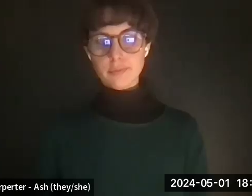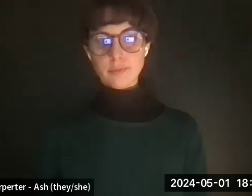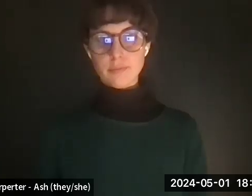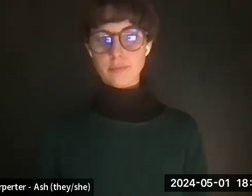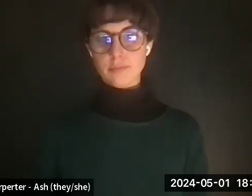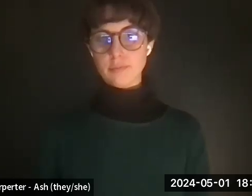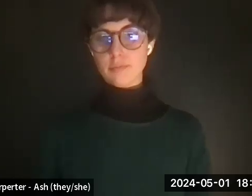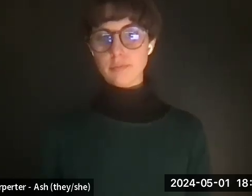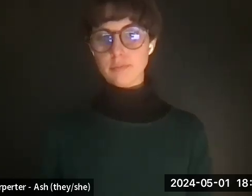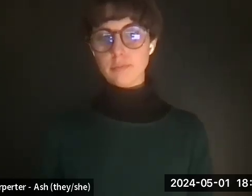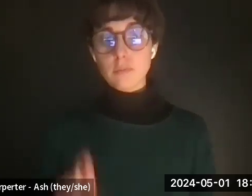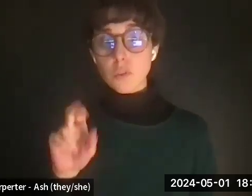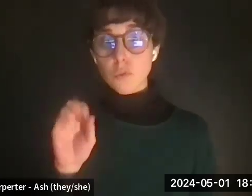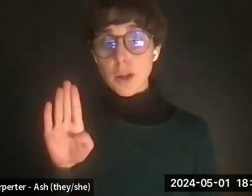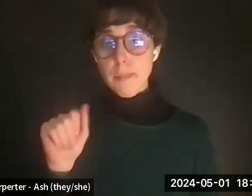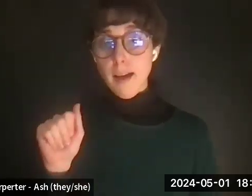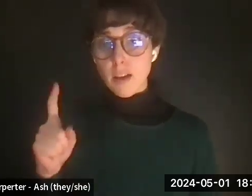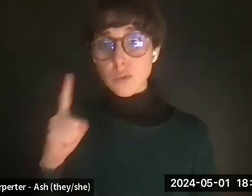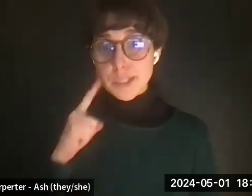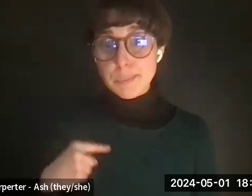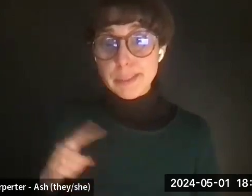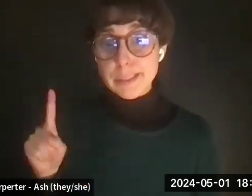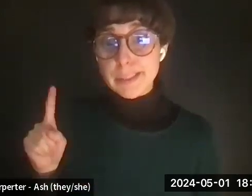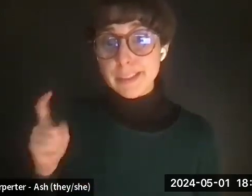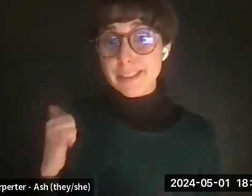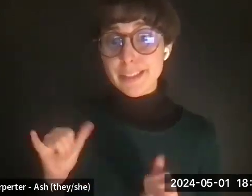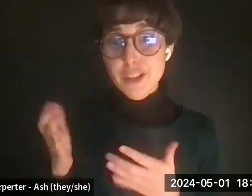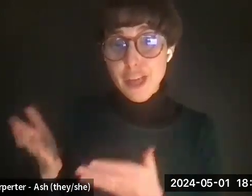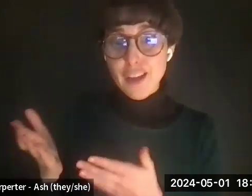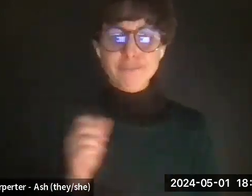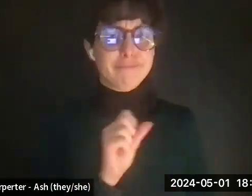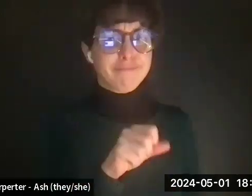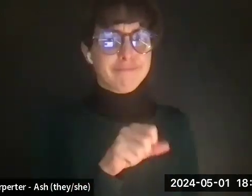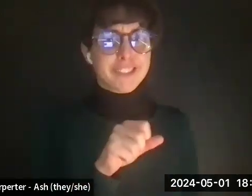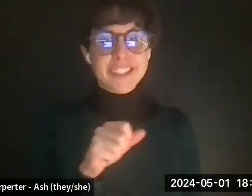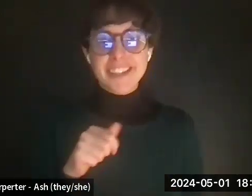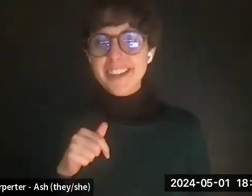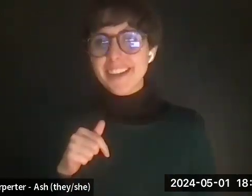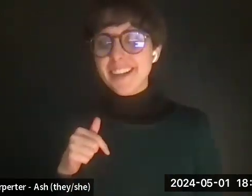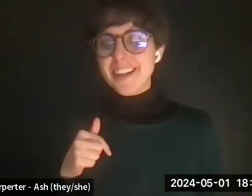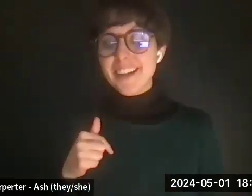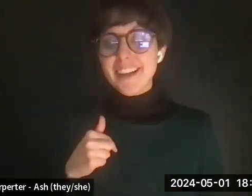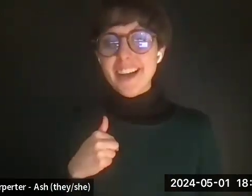sorry, are you still there? Yes, I can hear You. Oh, sorry. I'm sorry. When I seen you glow off, I thought, oh, it's done.